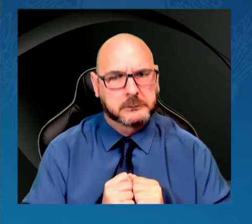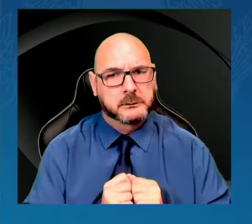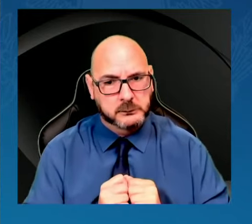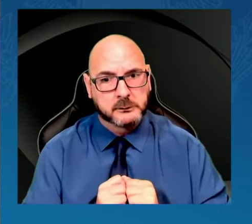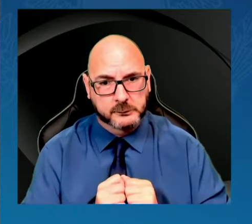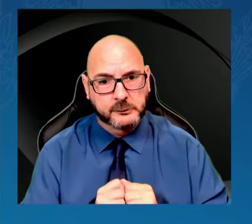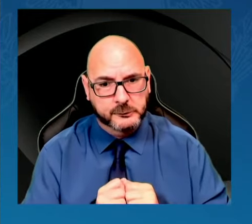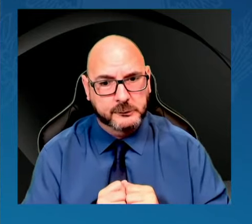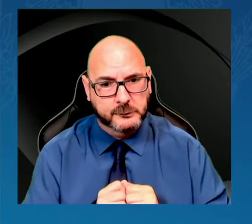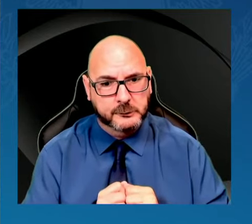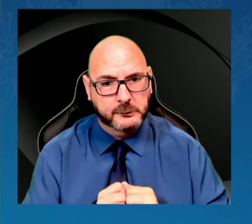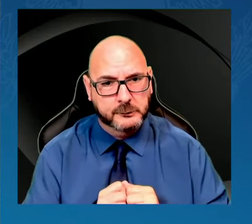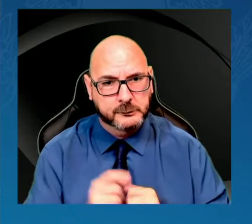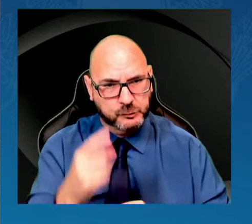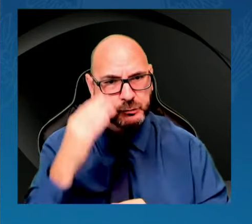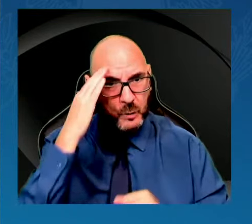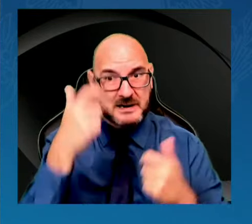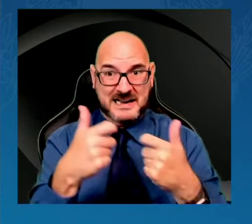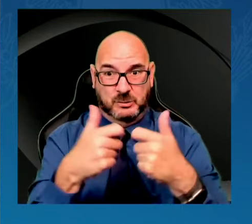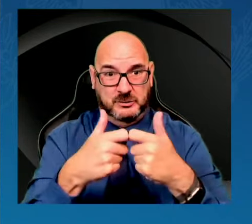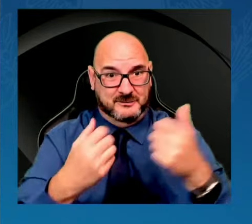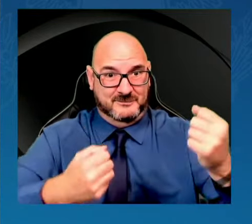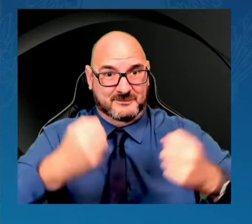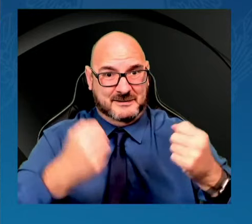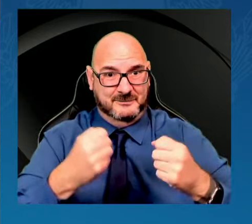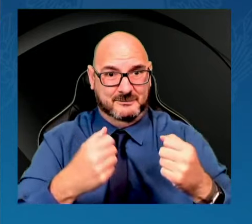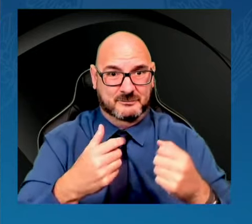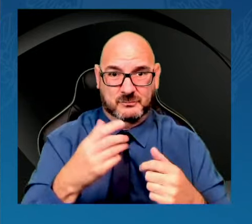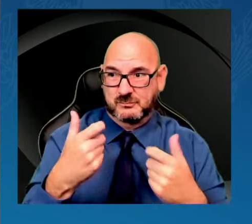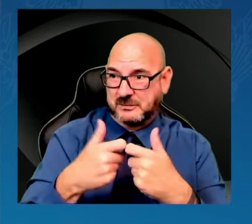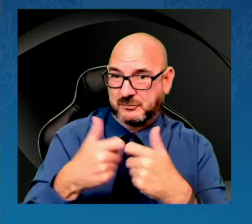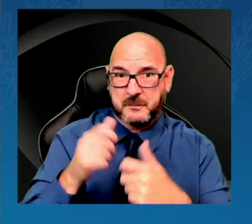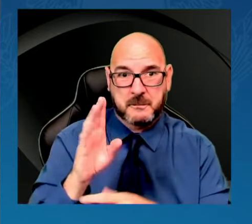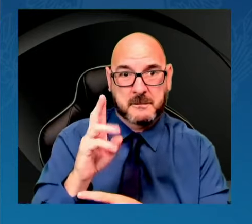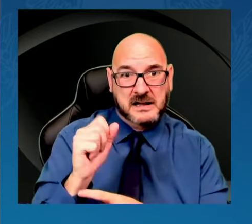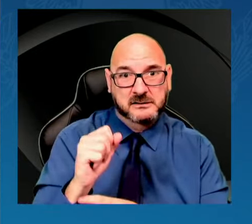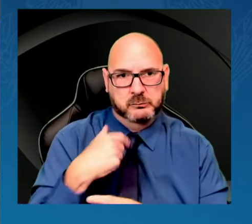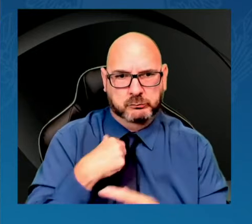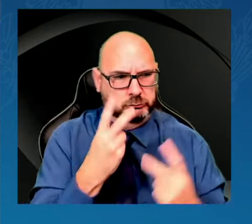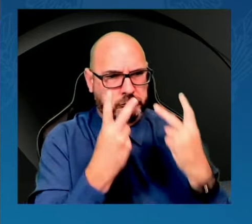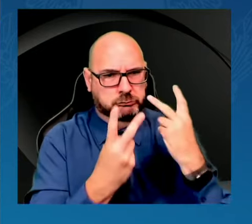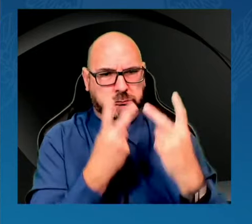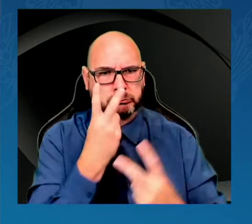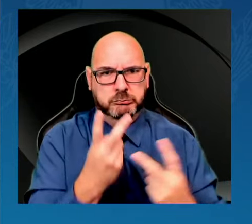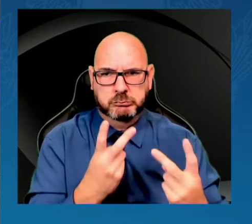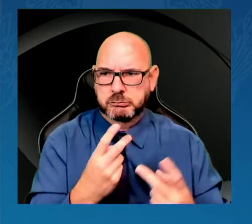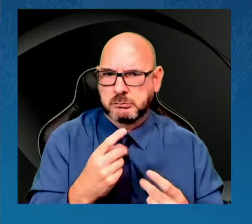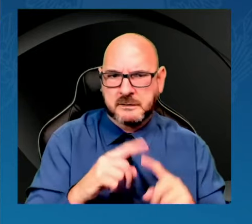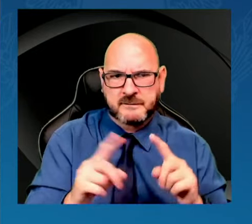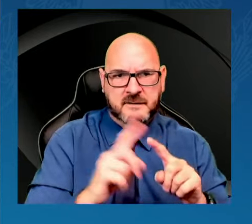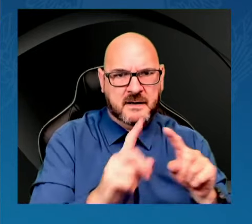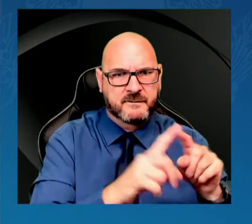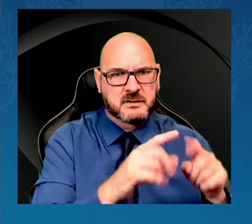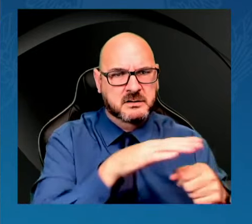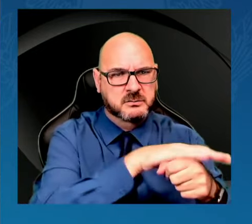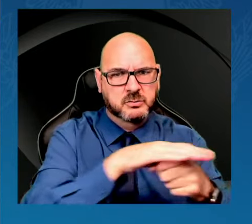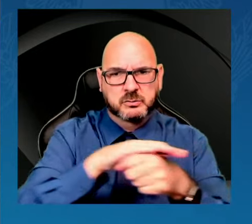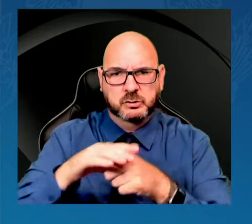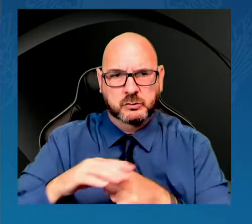electric school buses -- I have been visiting places in the United States of America where we are manufacturing electric school buses, and they are really cool.